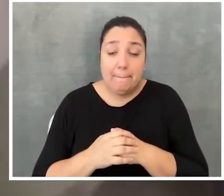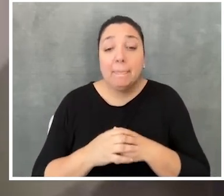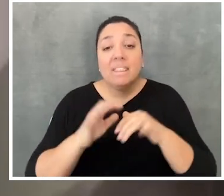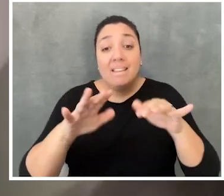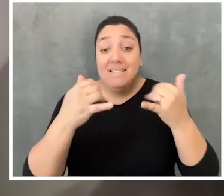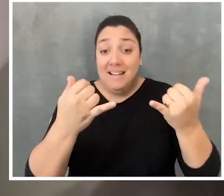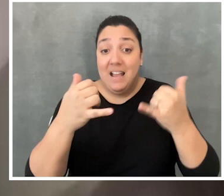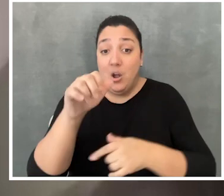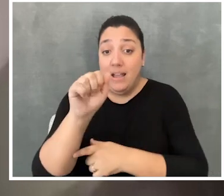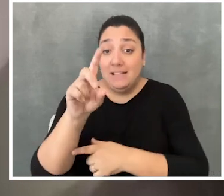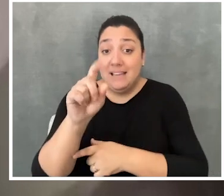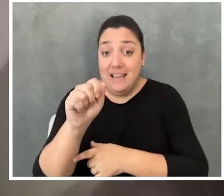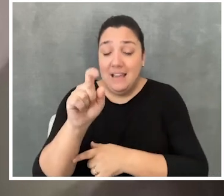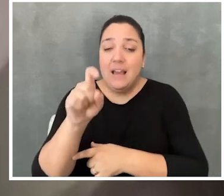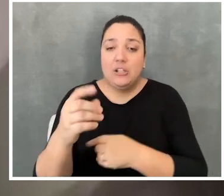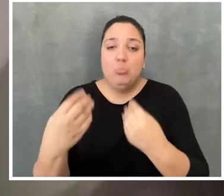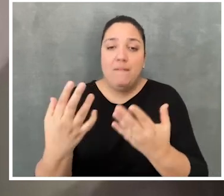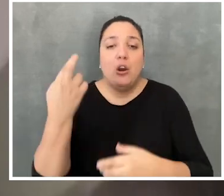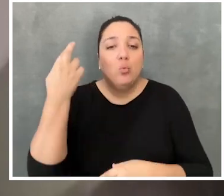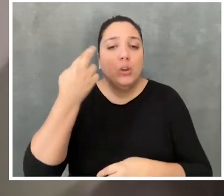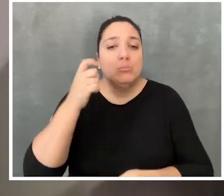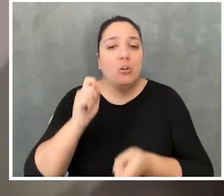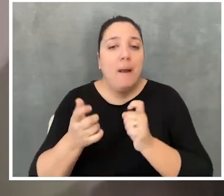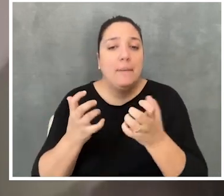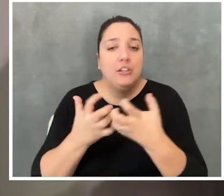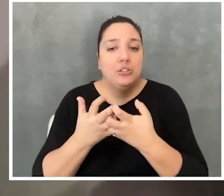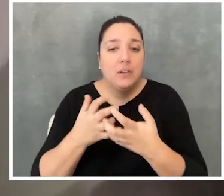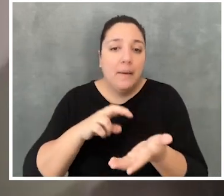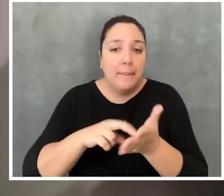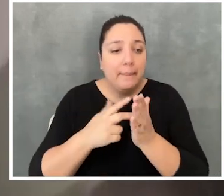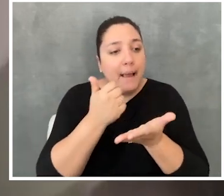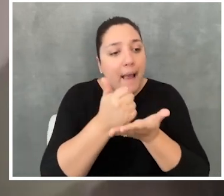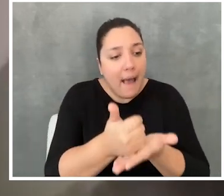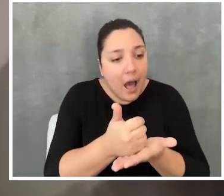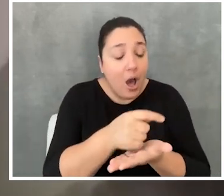they have to provide reasonable accommodations, so that would mean helping someone transfer onto